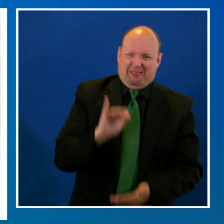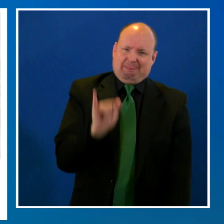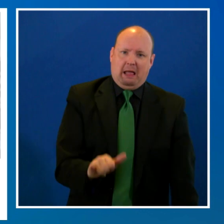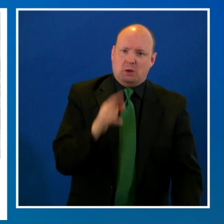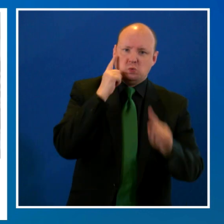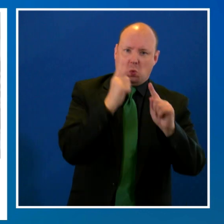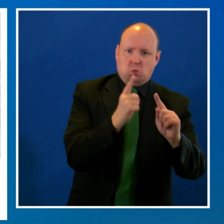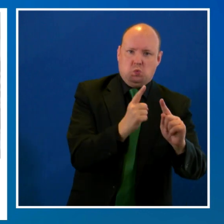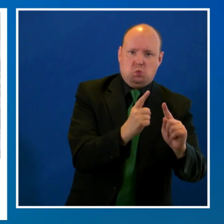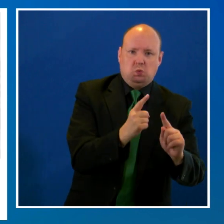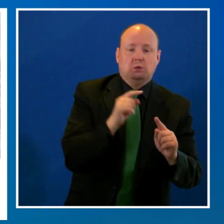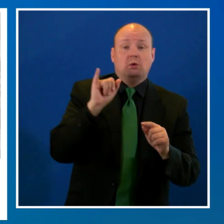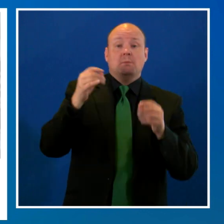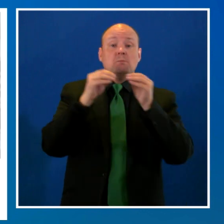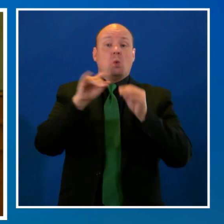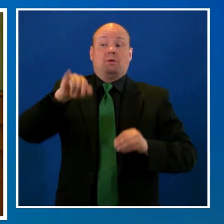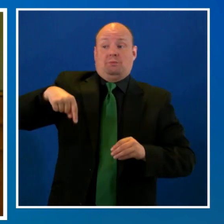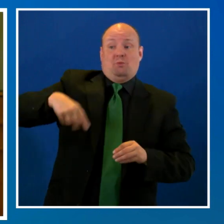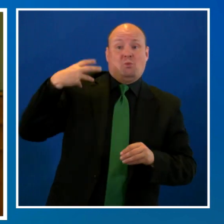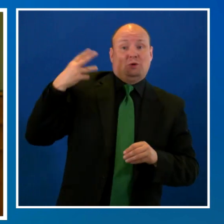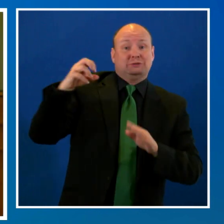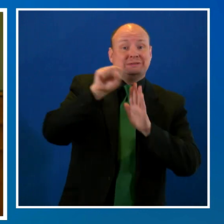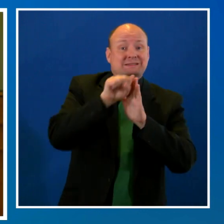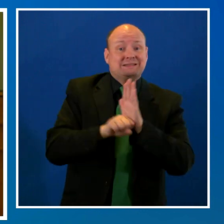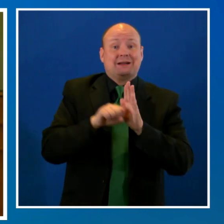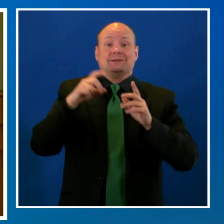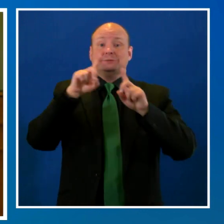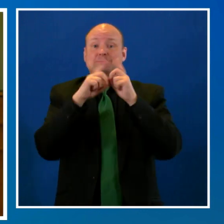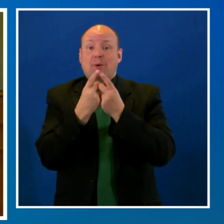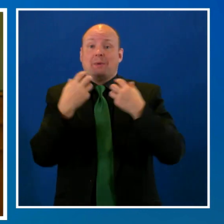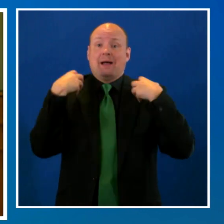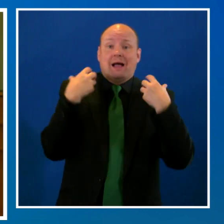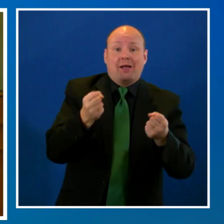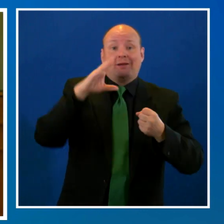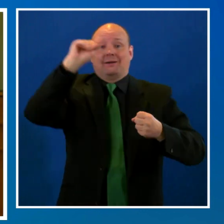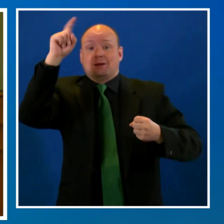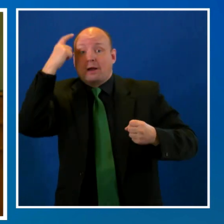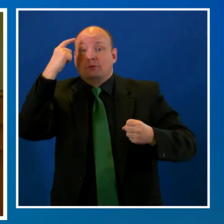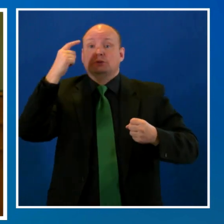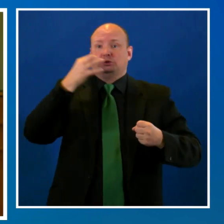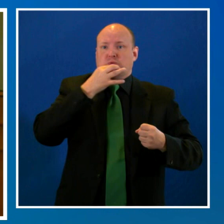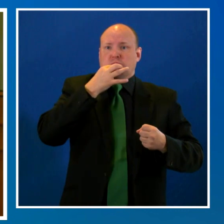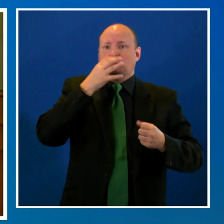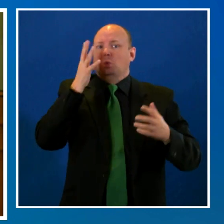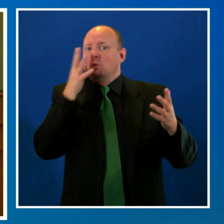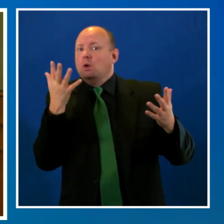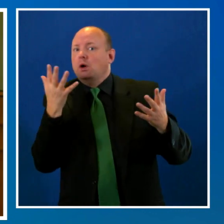Health and Governor Inslee soon about what the next steps will look like for the future.